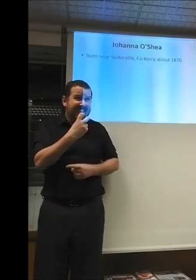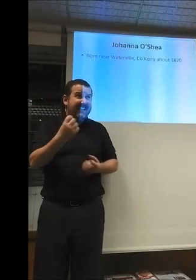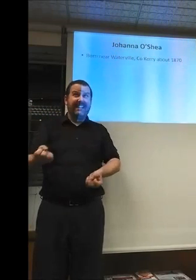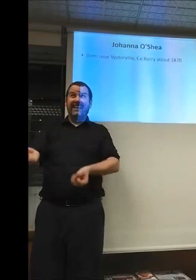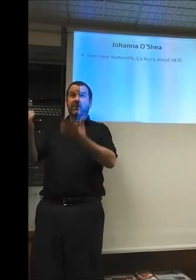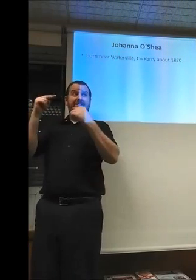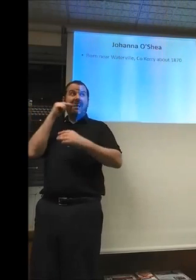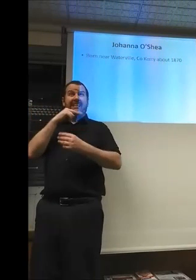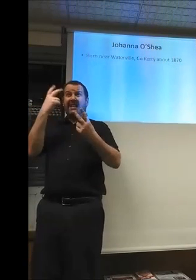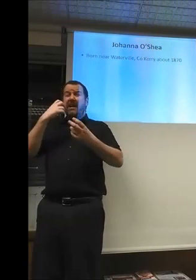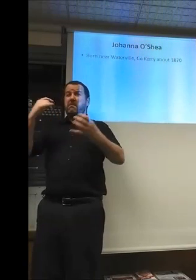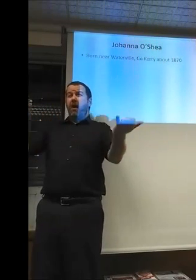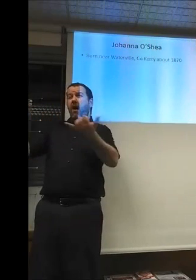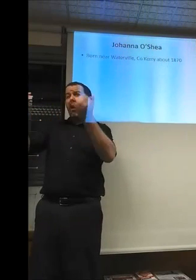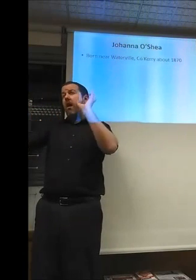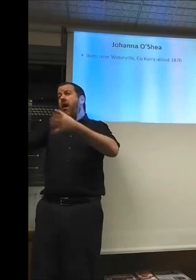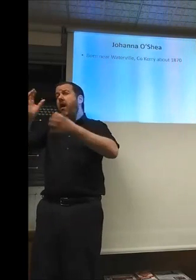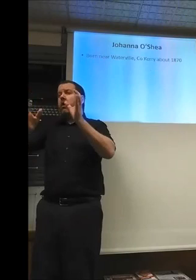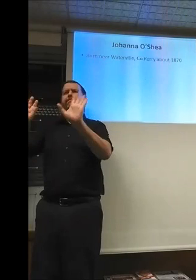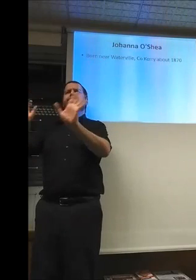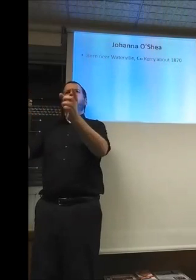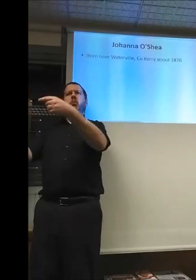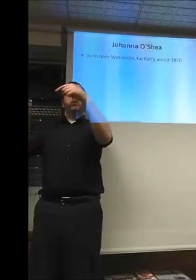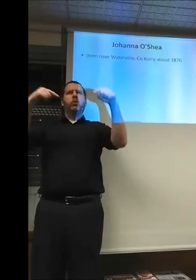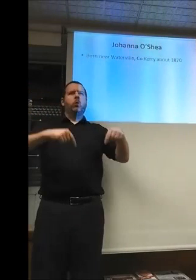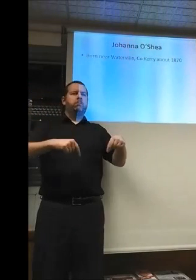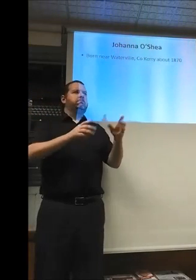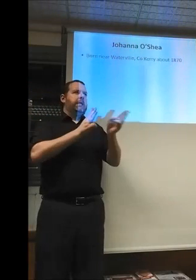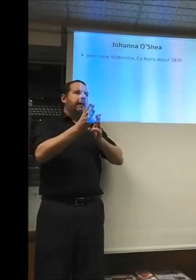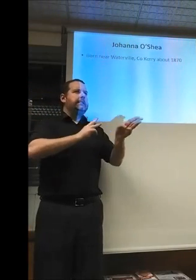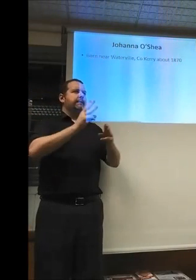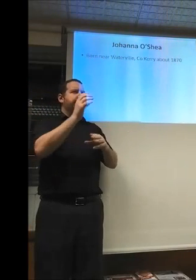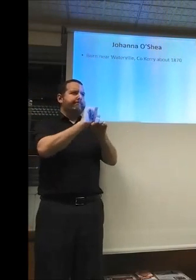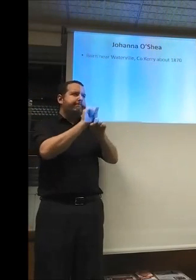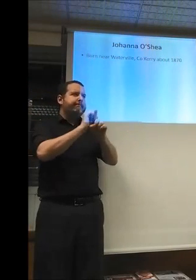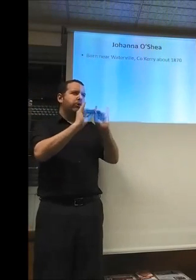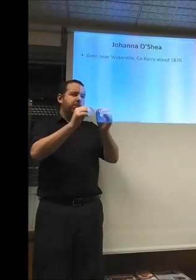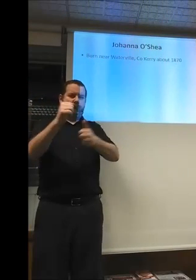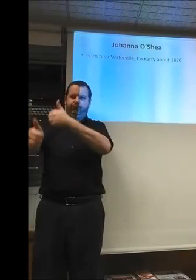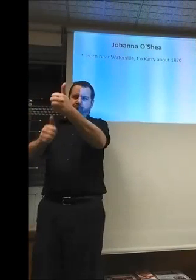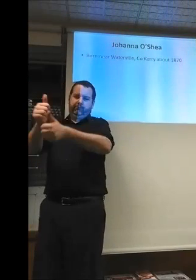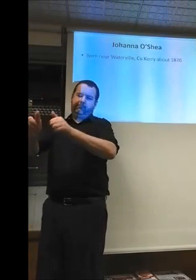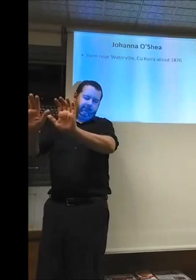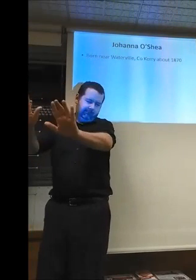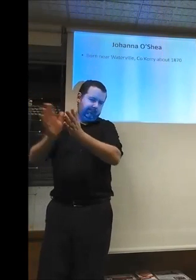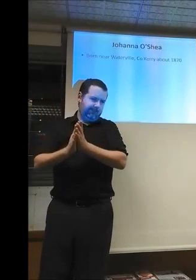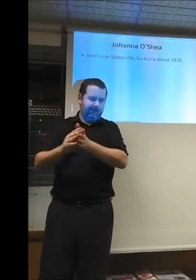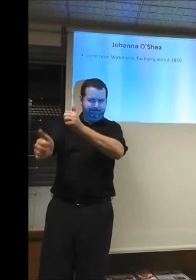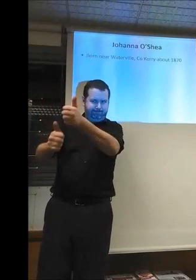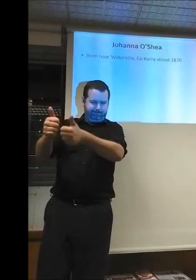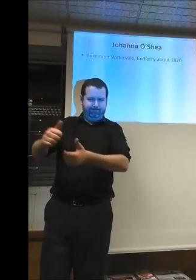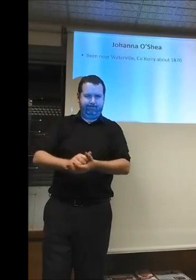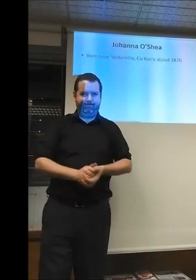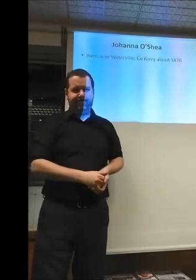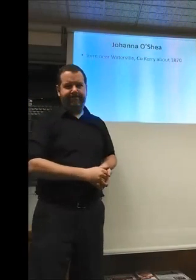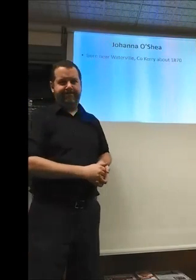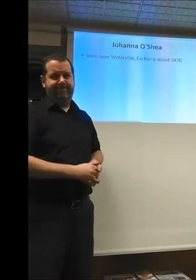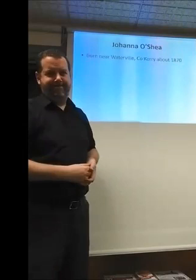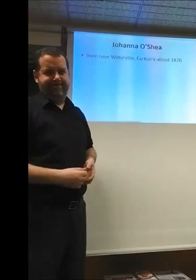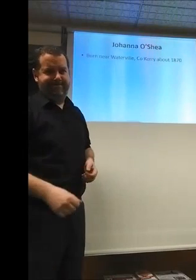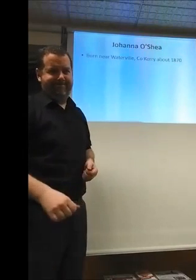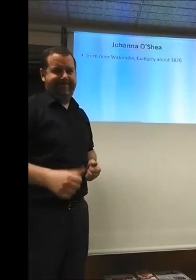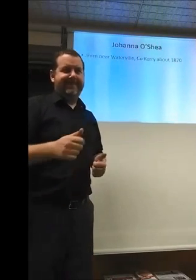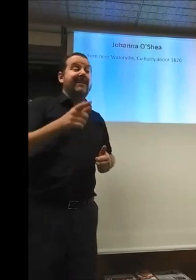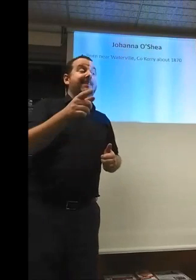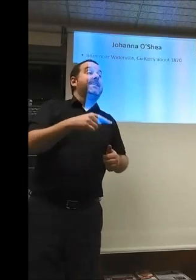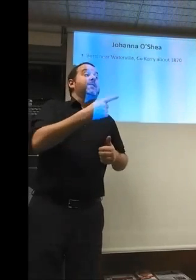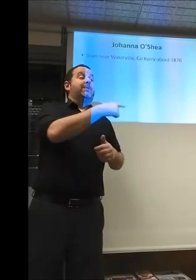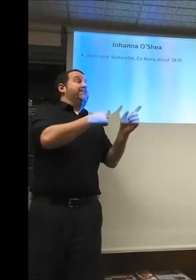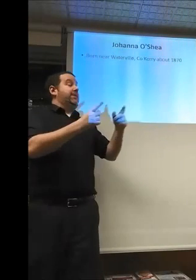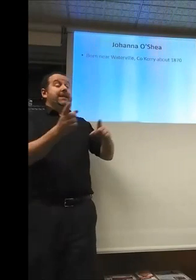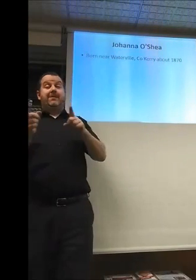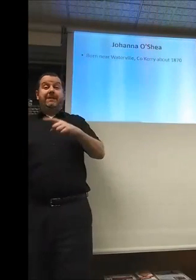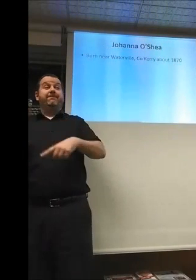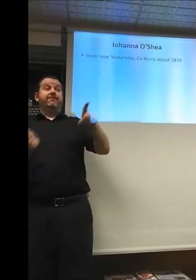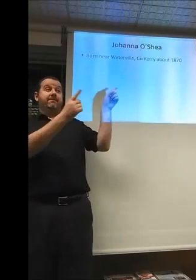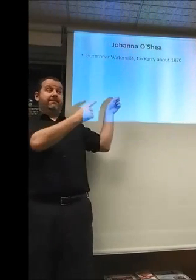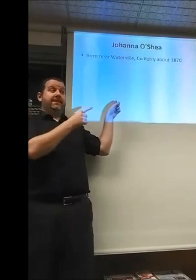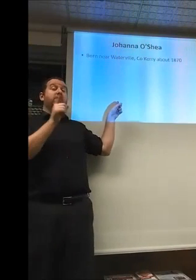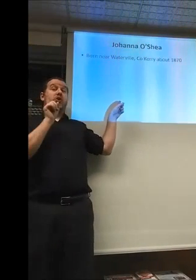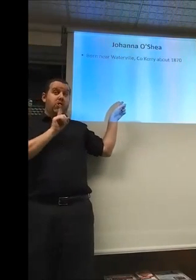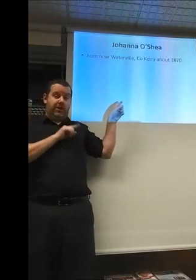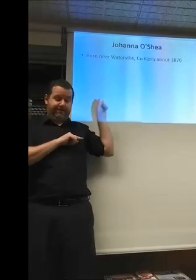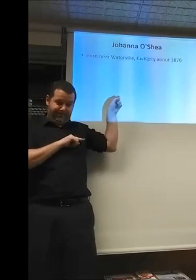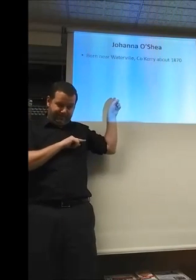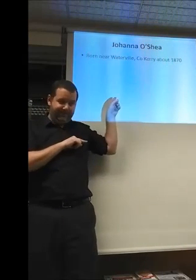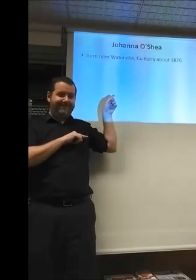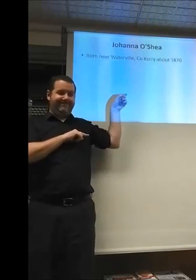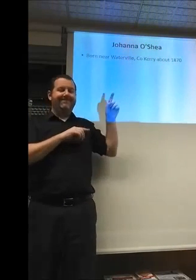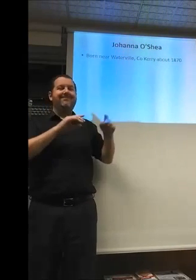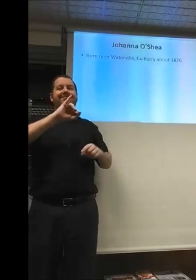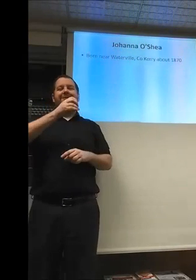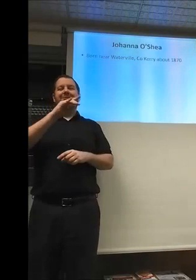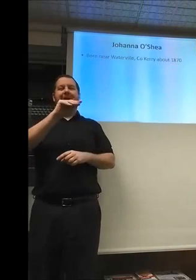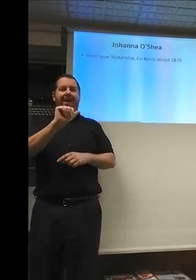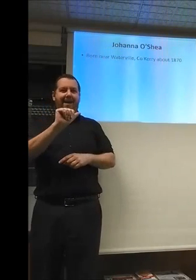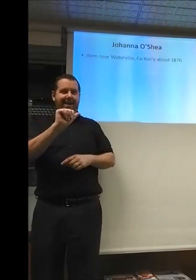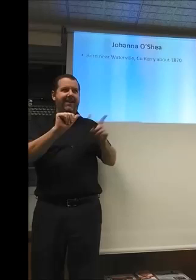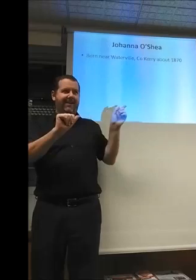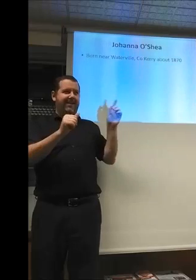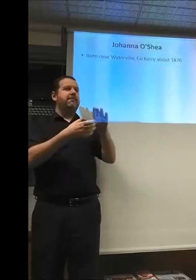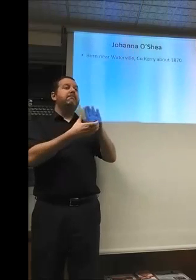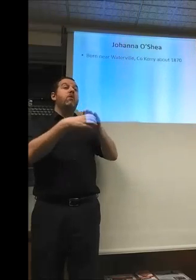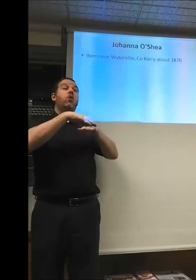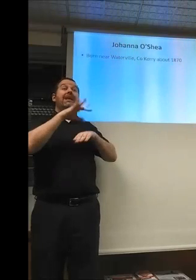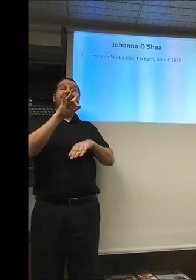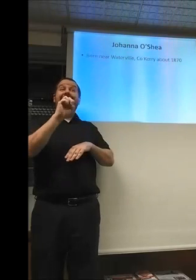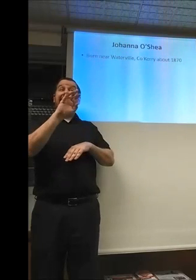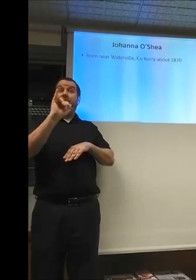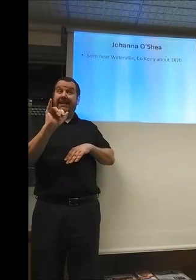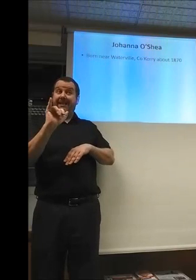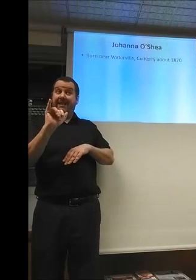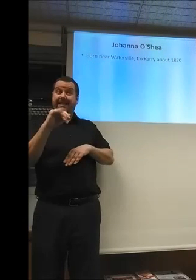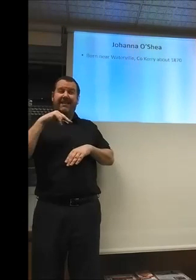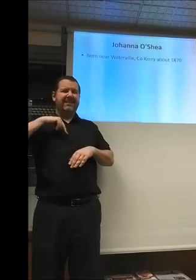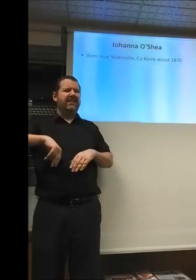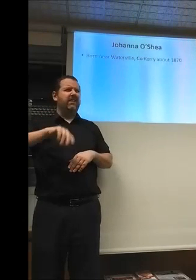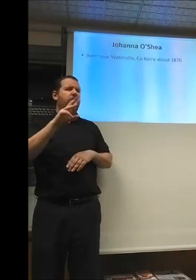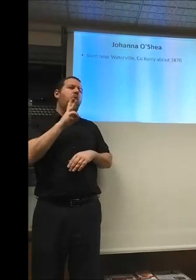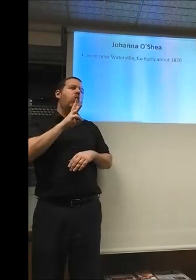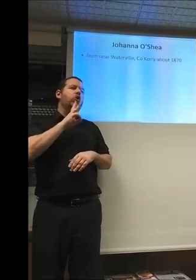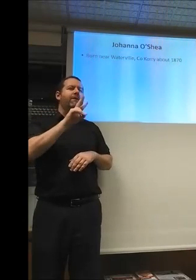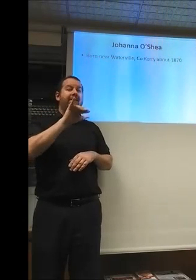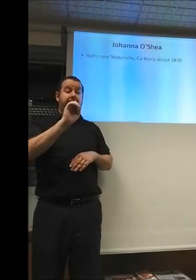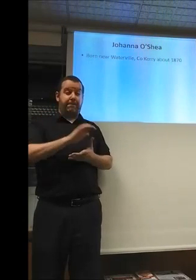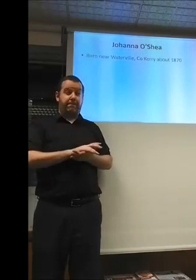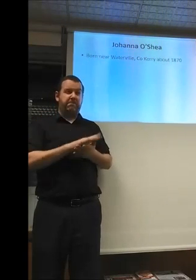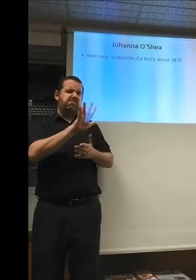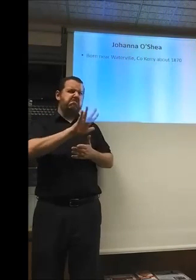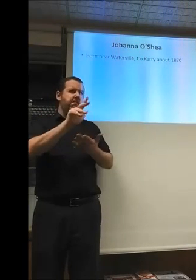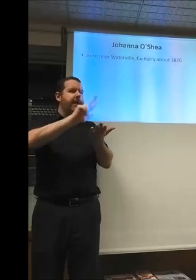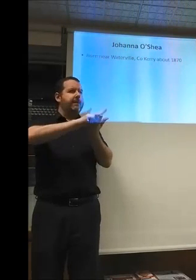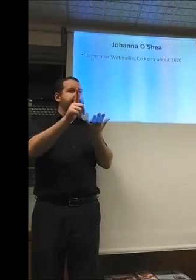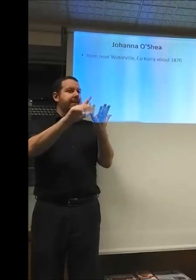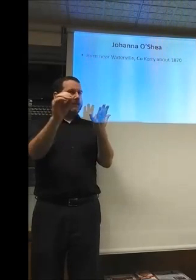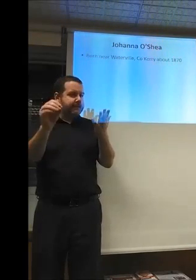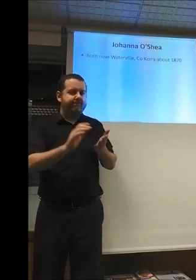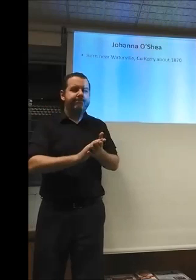the case and they just couldn’t proceed with John Keane having no clue about the trial